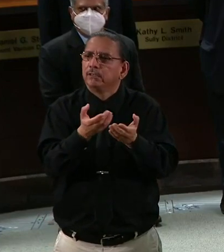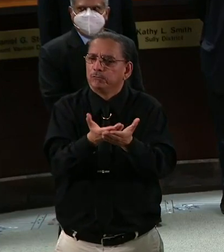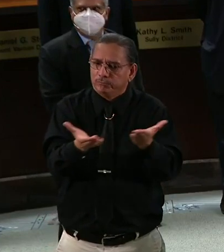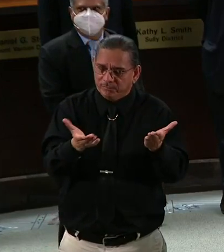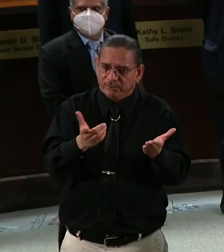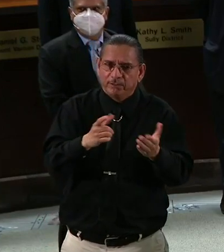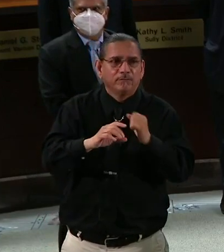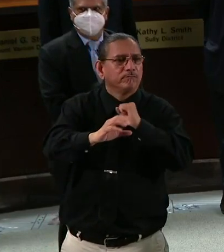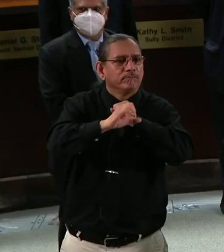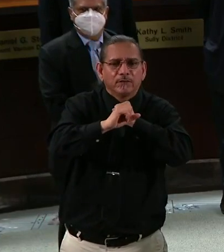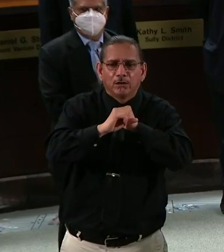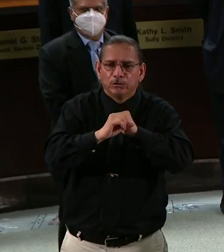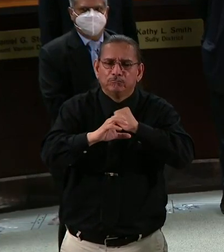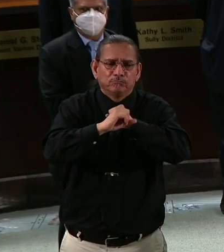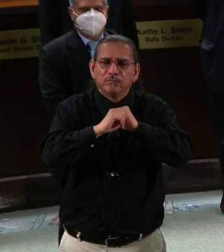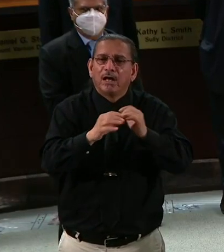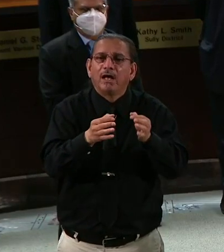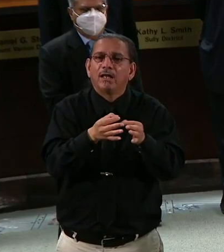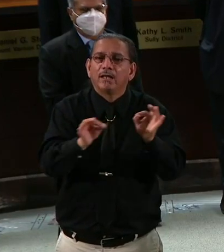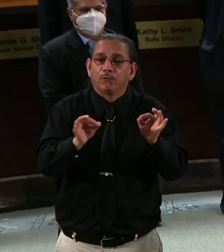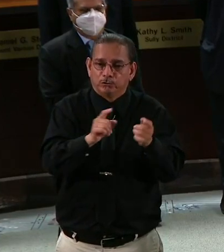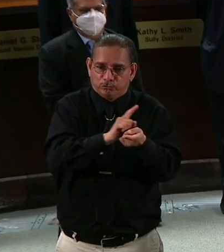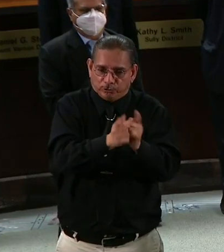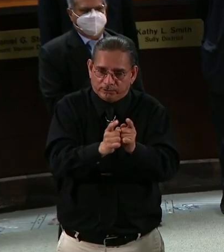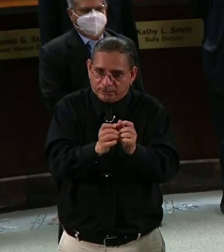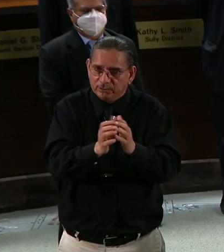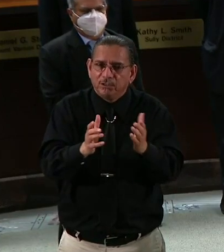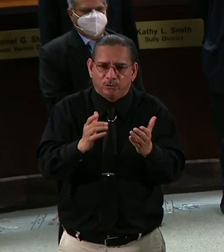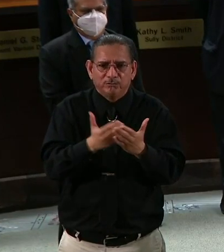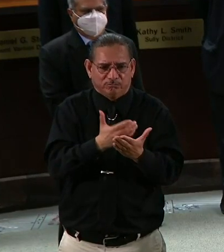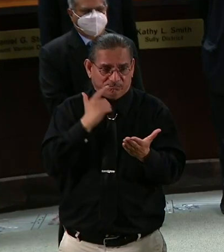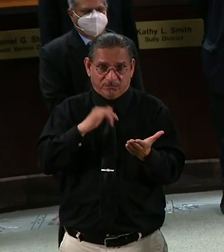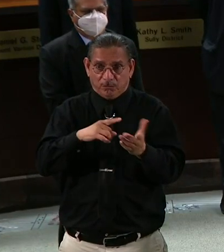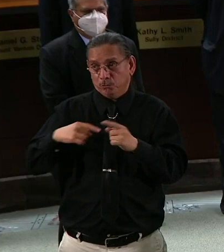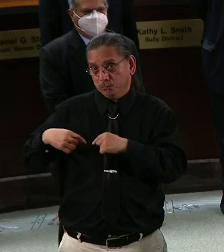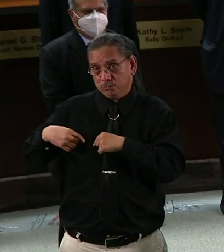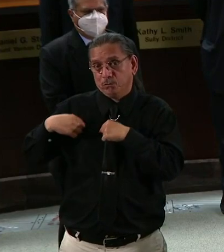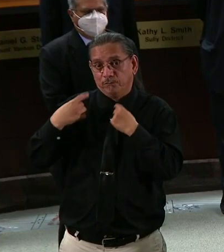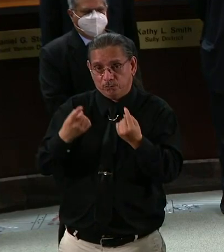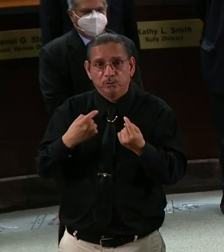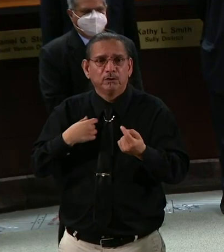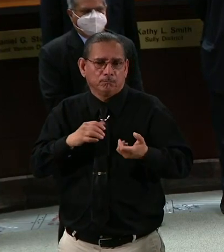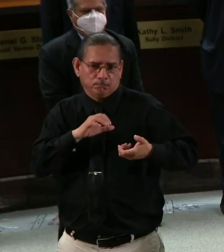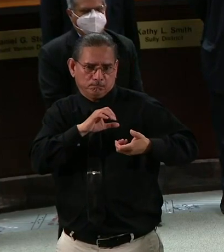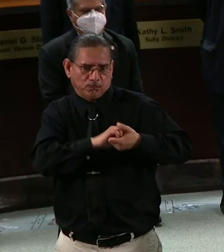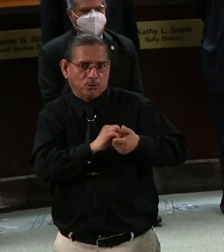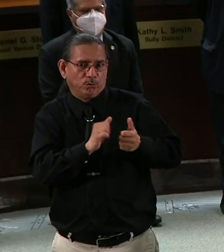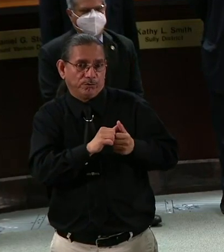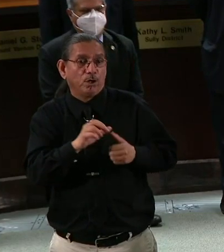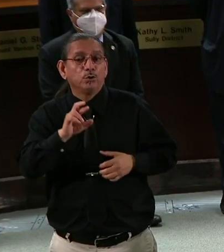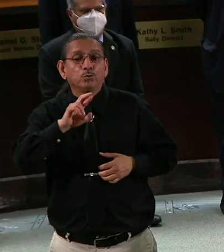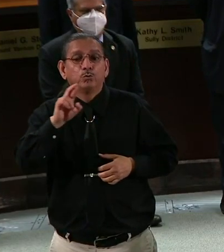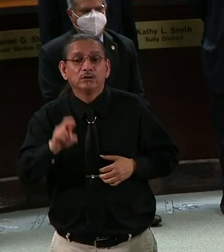FARMING EDUCATIONAL MATERIALS ARE FLIERS TRACE. IN THE